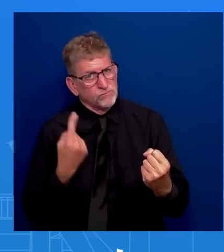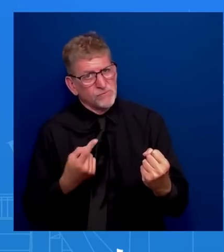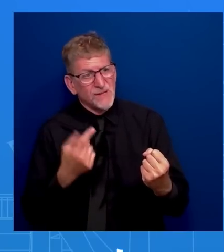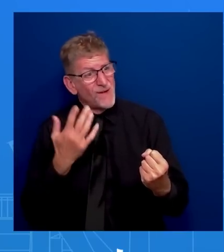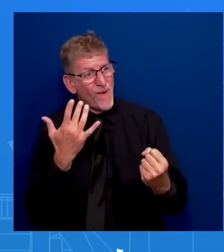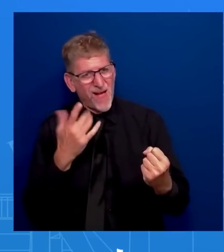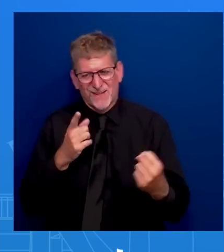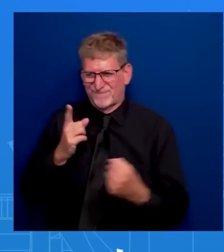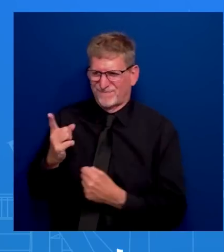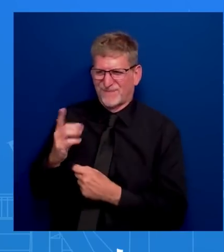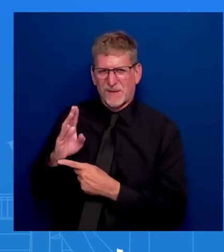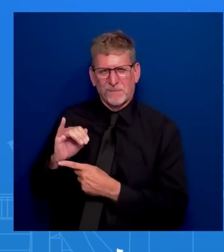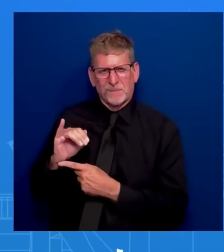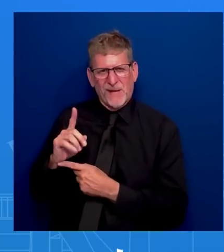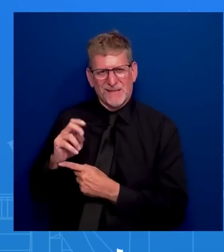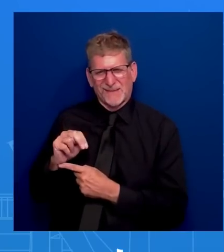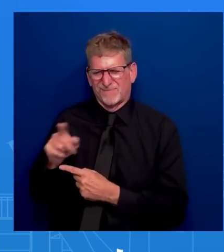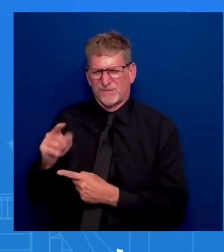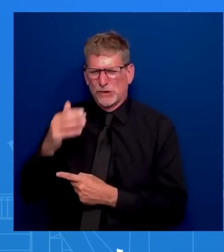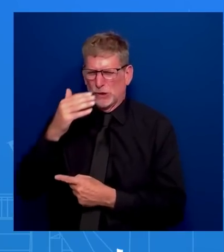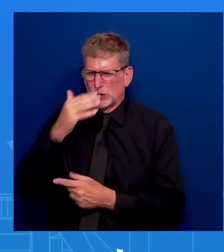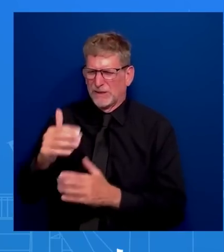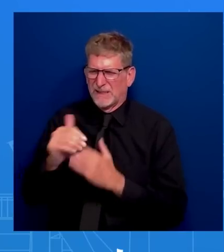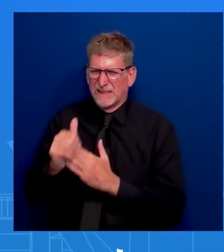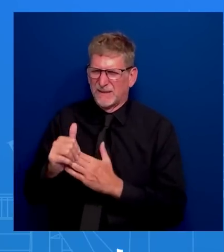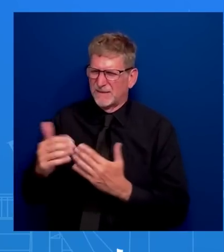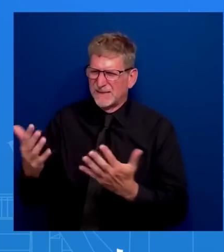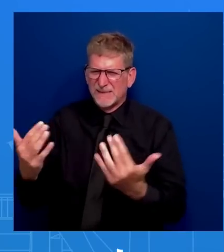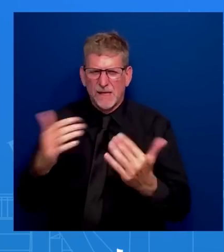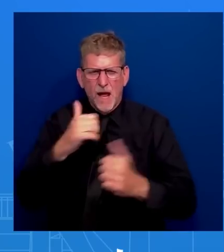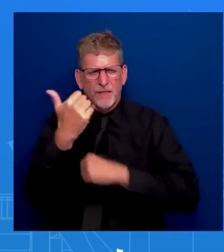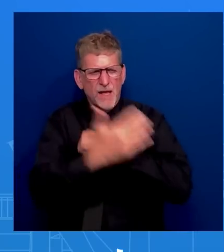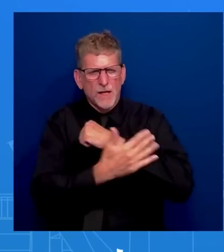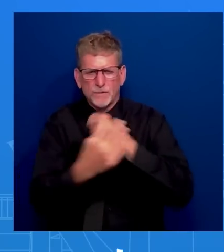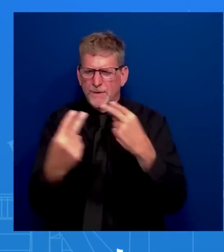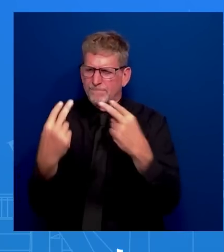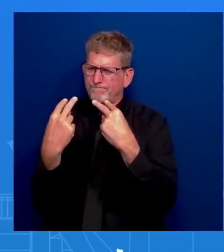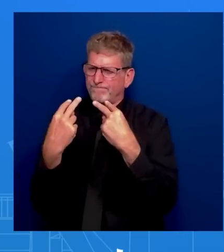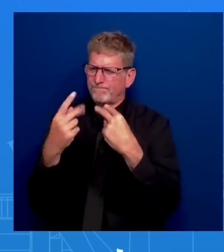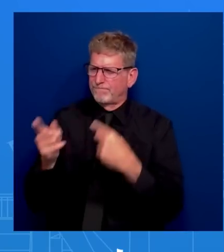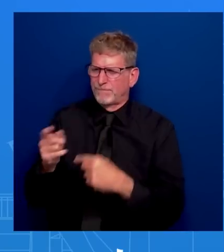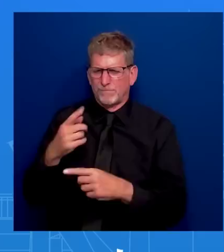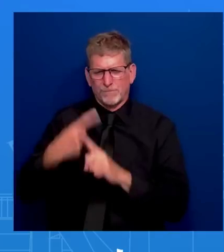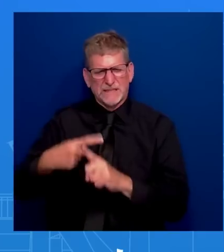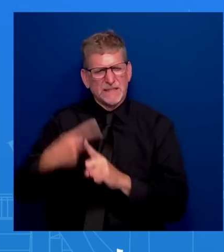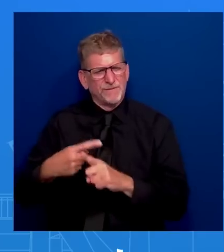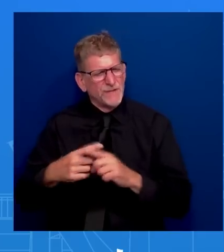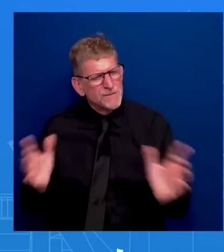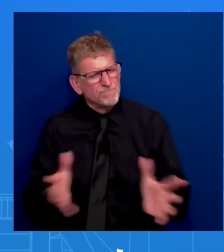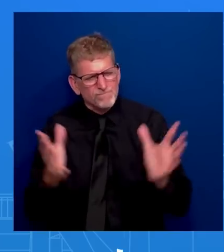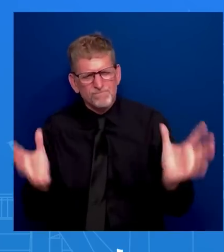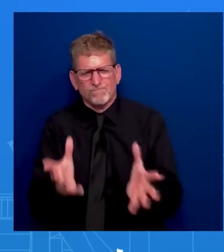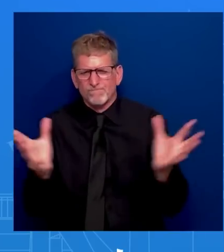It's not like turning the light switch on. And so we're going to continue to do the work. So there's no -- there's no "yes" or "no" answer.